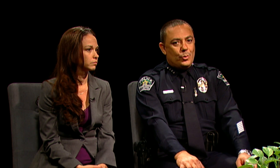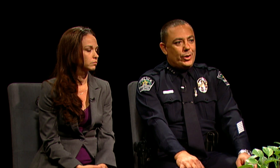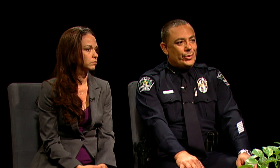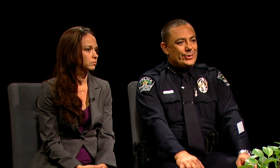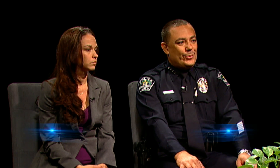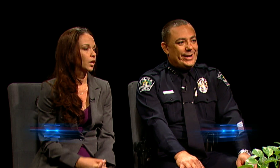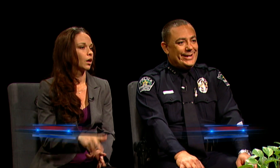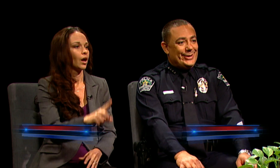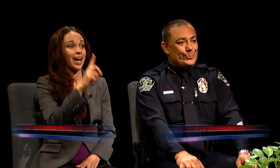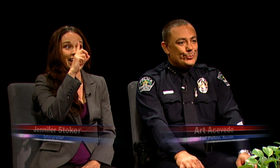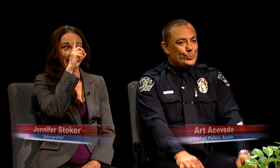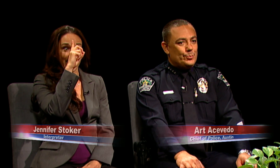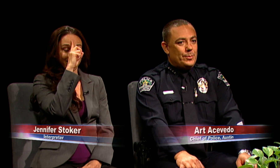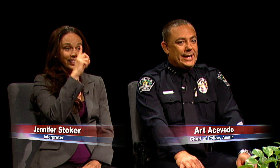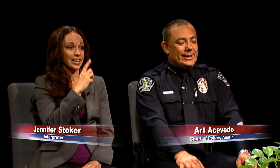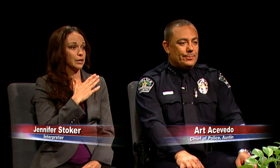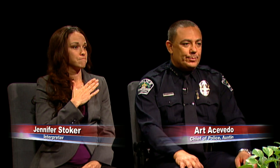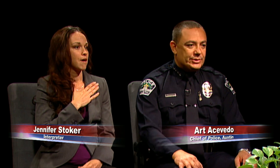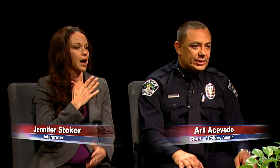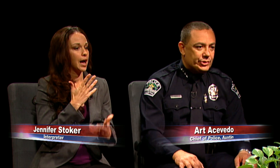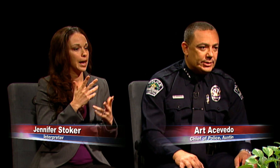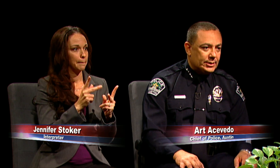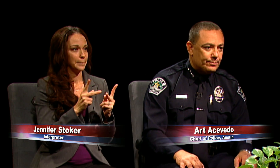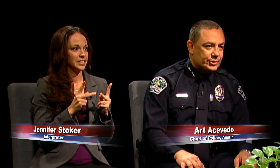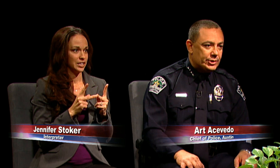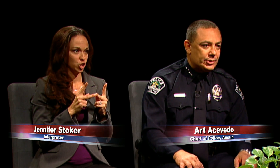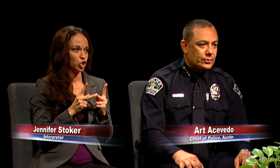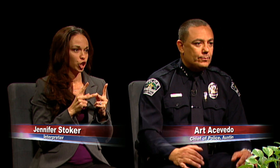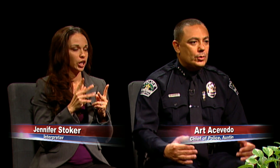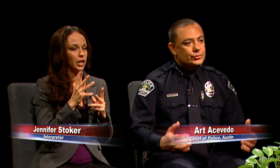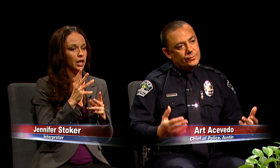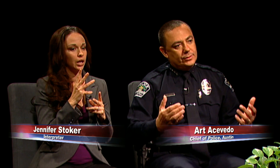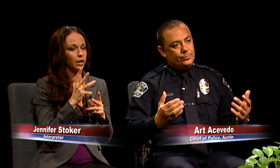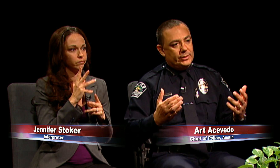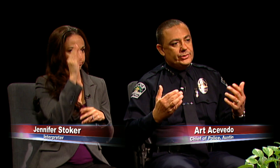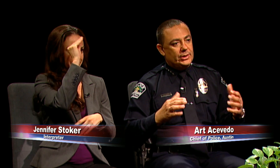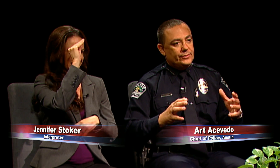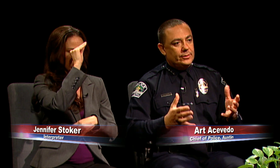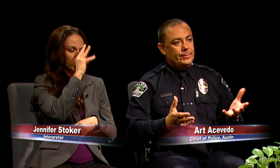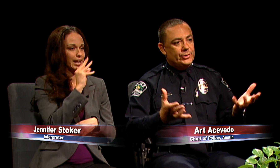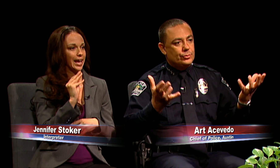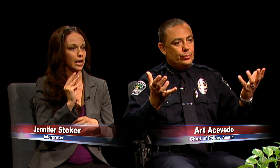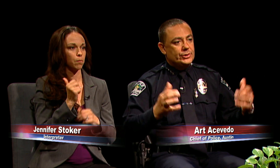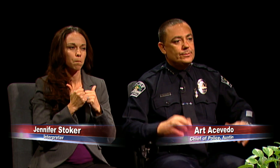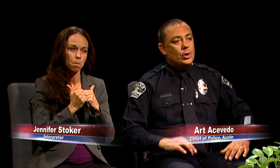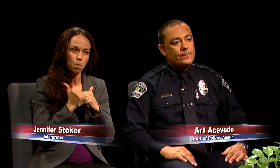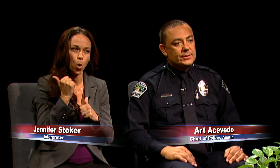WELL, I THINK MY POSITION AND THE POSITION OF MOST OF THE POLICE CHIEF OF THE MAJOR POLICE DEPARTMENTS